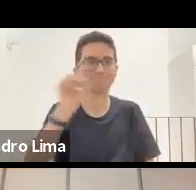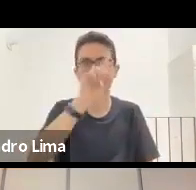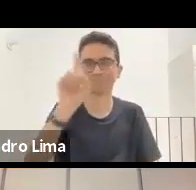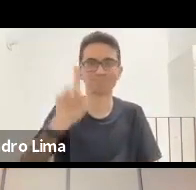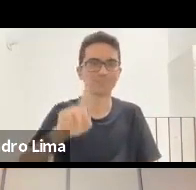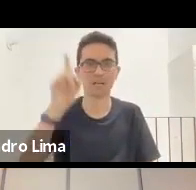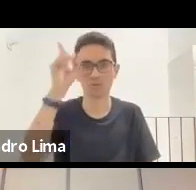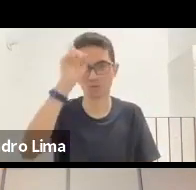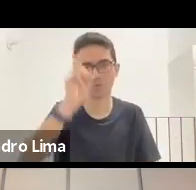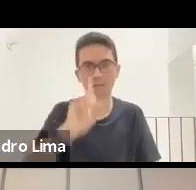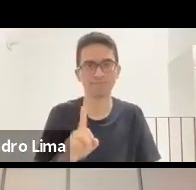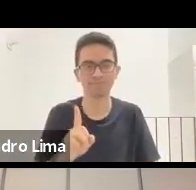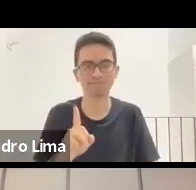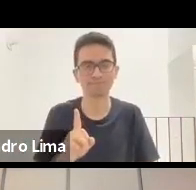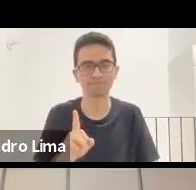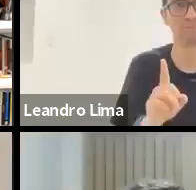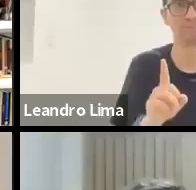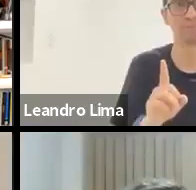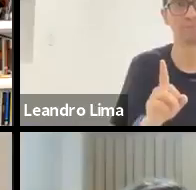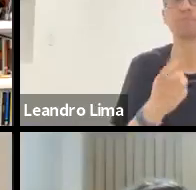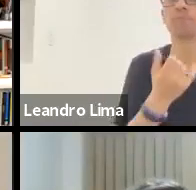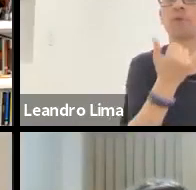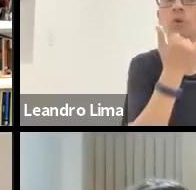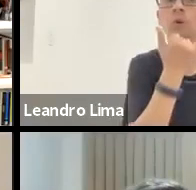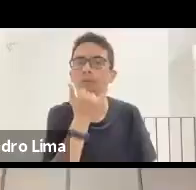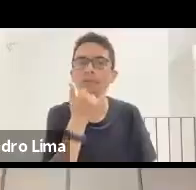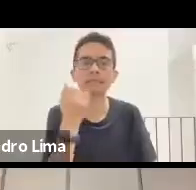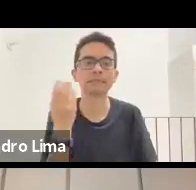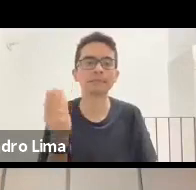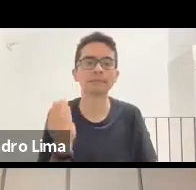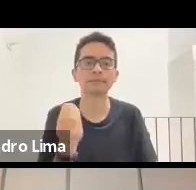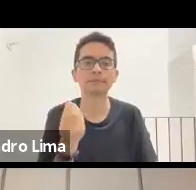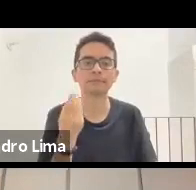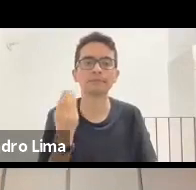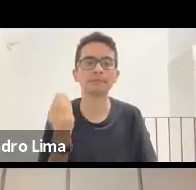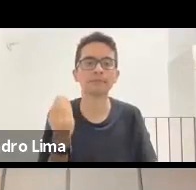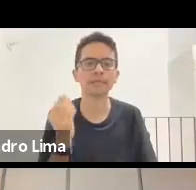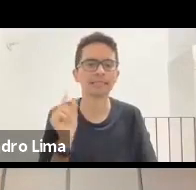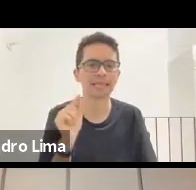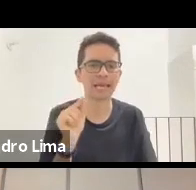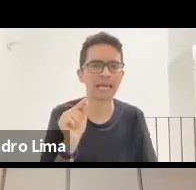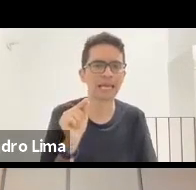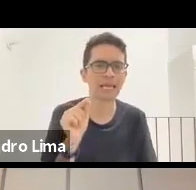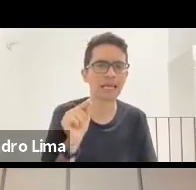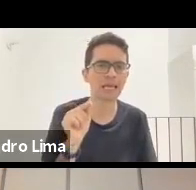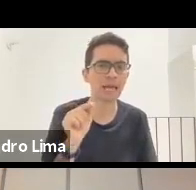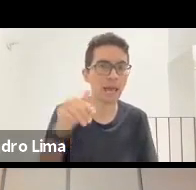But I do want to historical I do want to historical lives. Okay But I do want to historical. Okay. who was that smile Okay. who was that Okay. who was that.